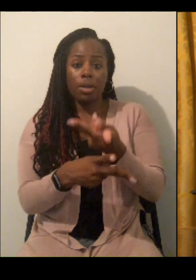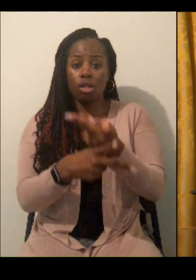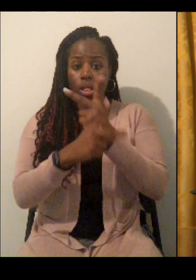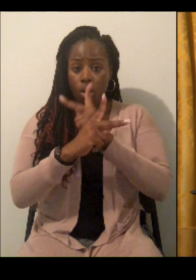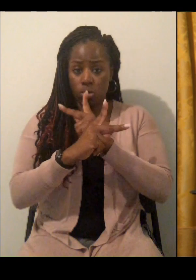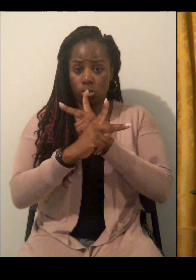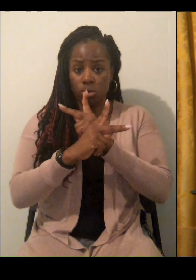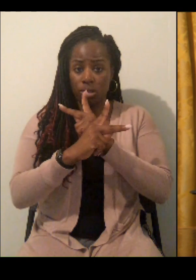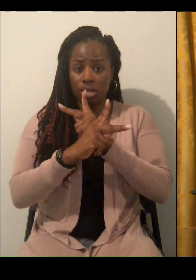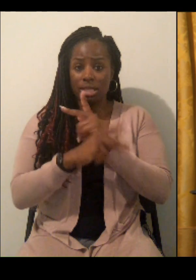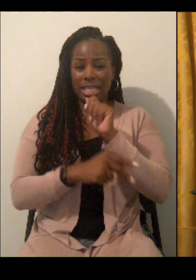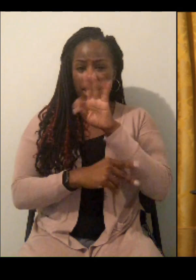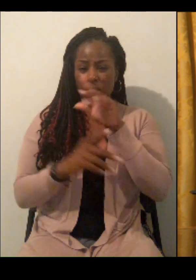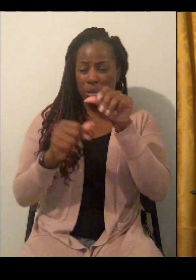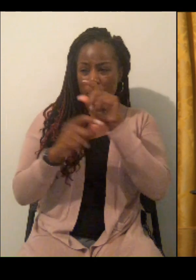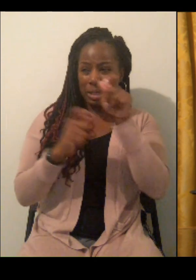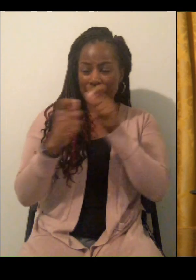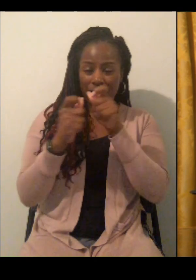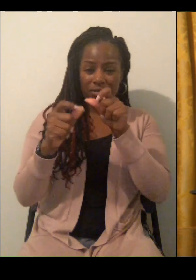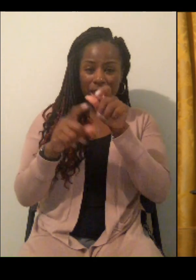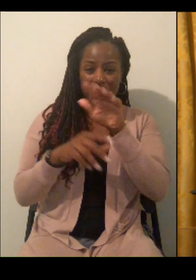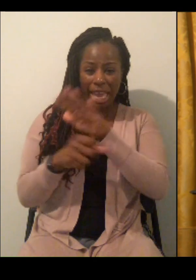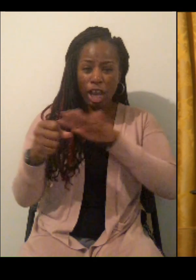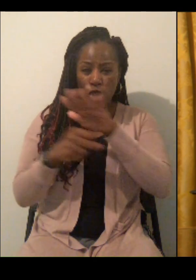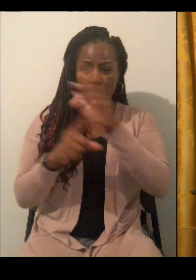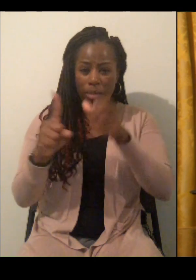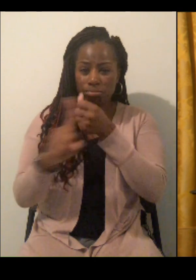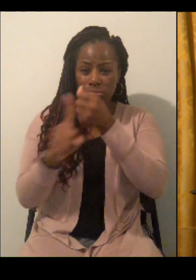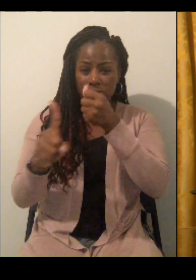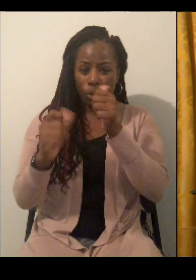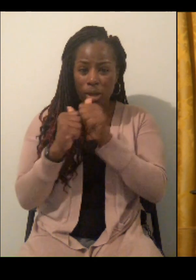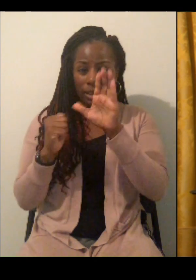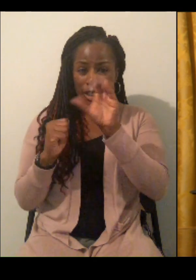low-interest loans will help small businesses overcome temporary economic